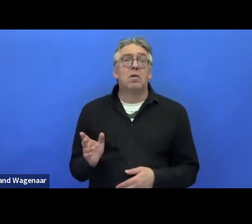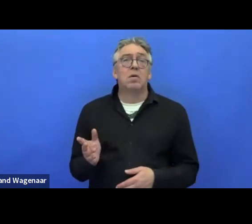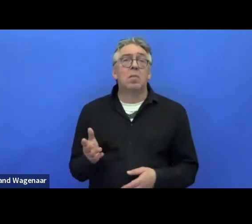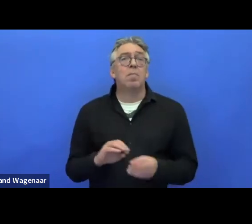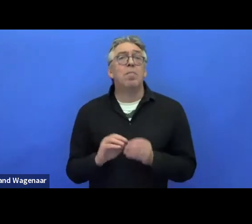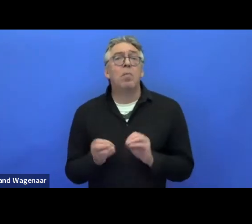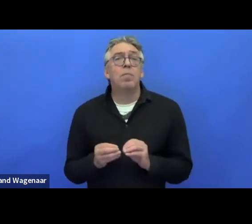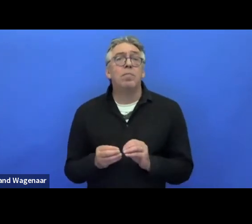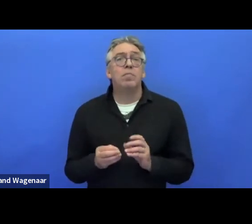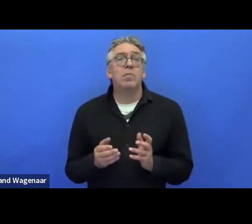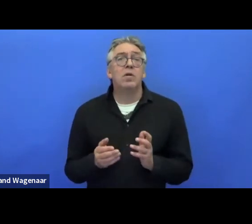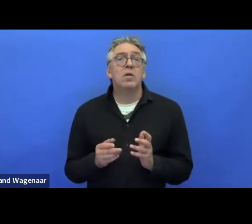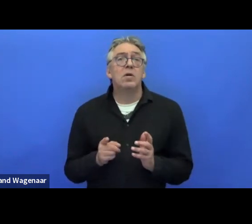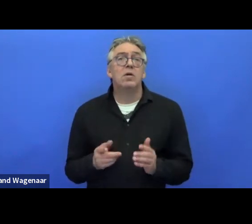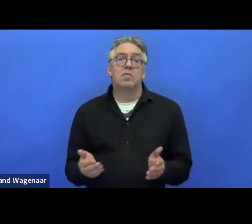because again we are for you.